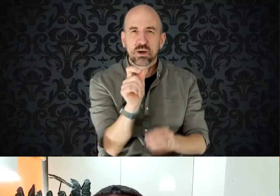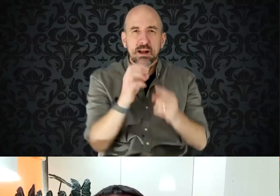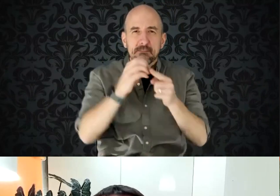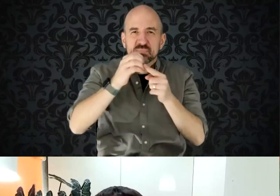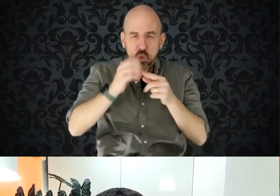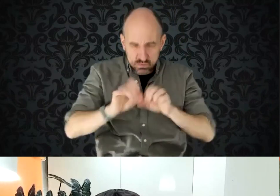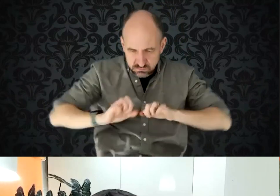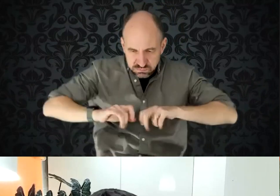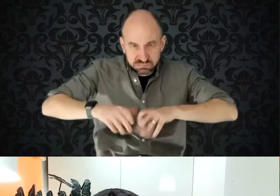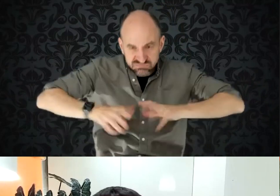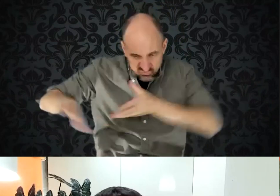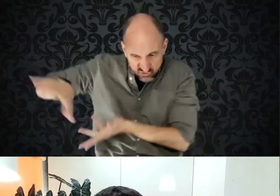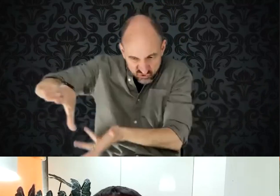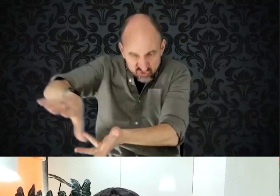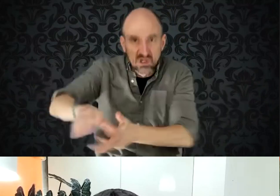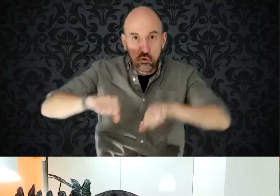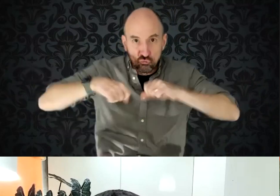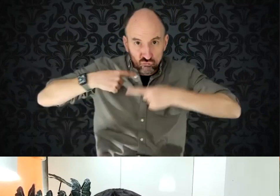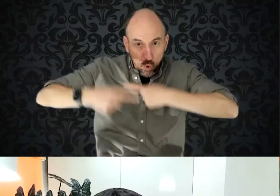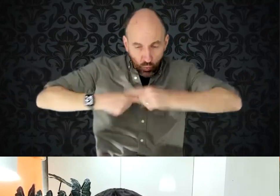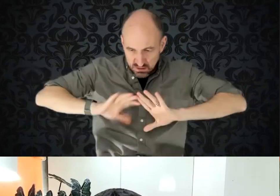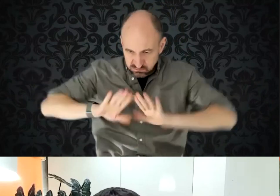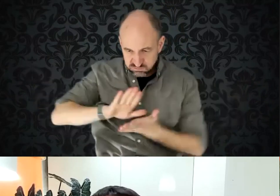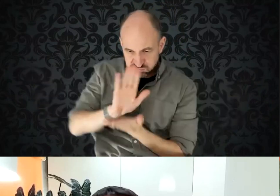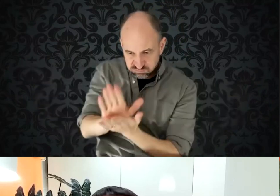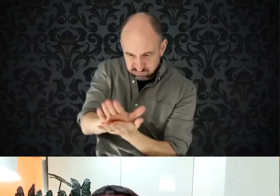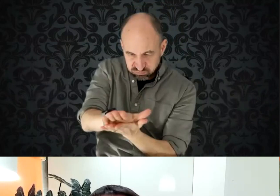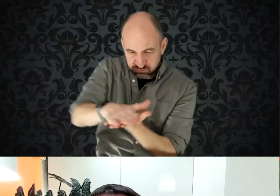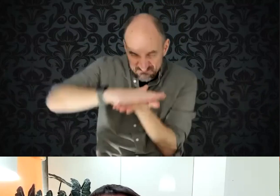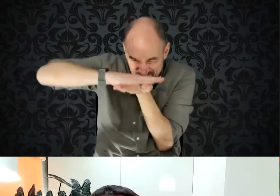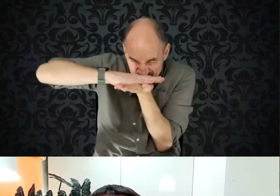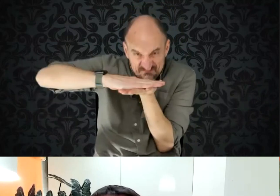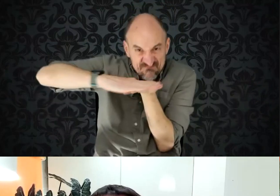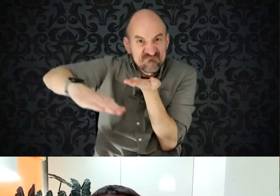called